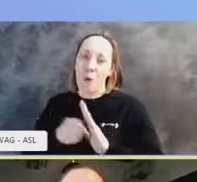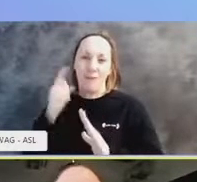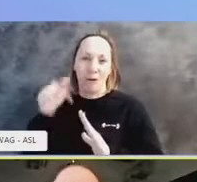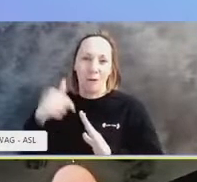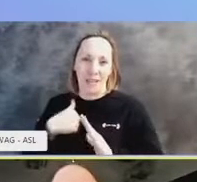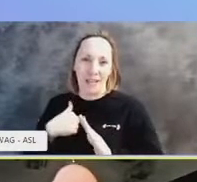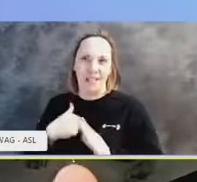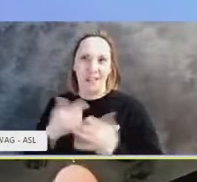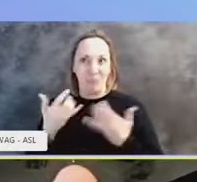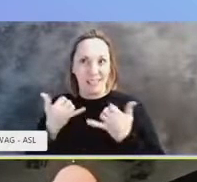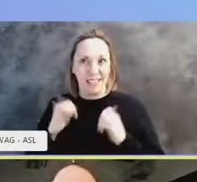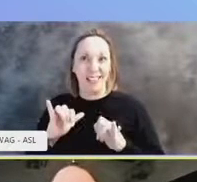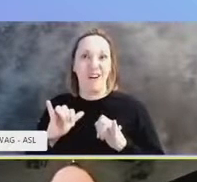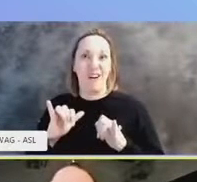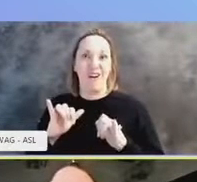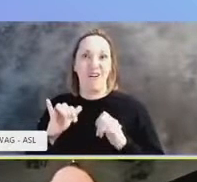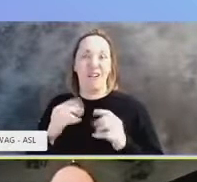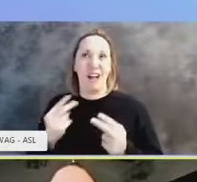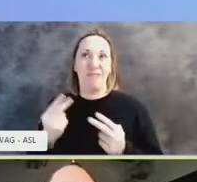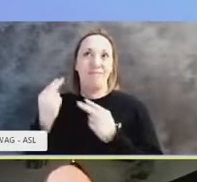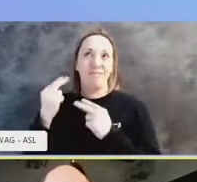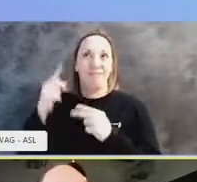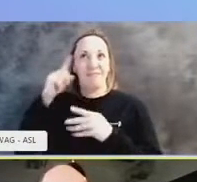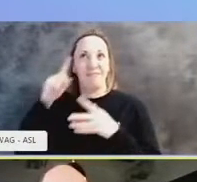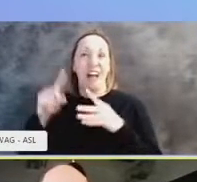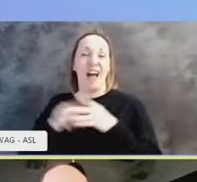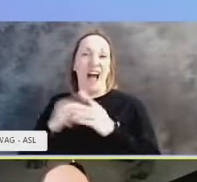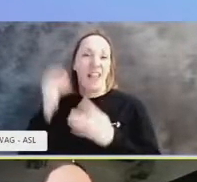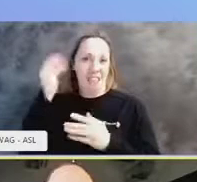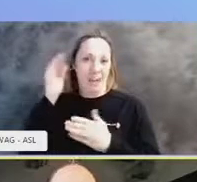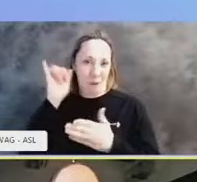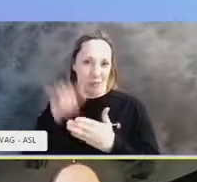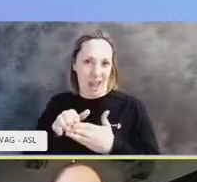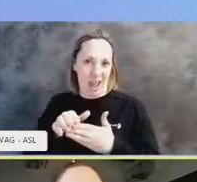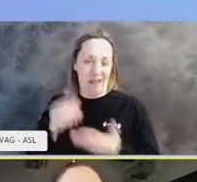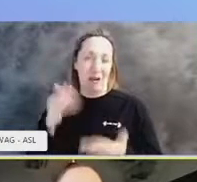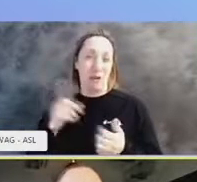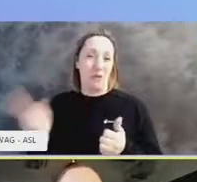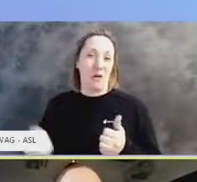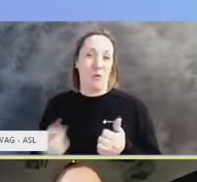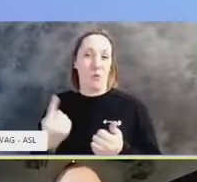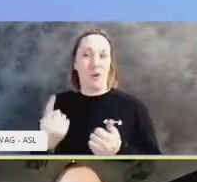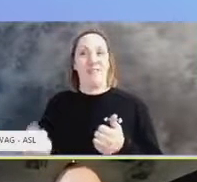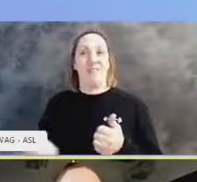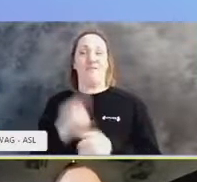that well. That was a defining moment for me. To